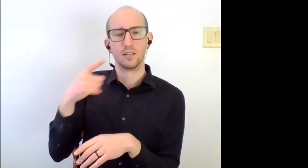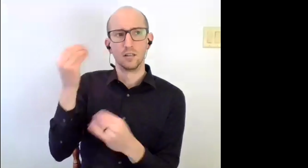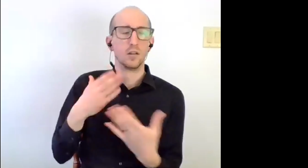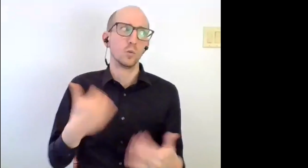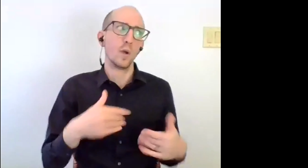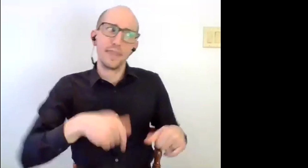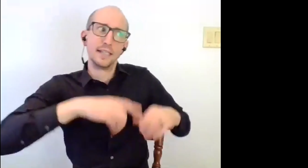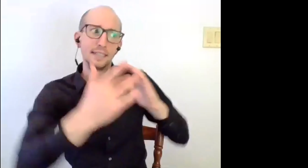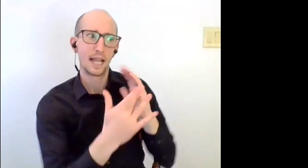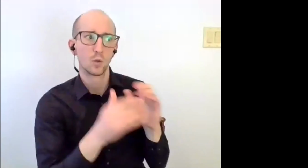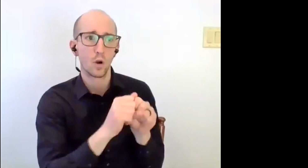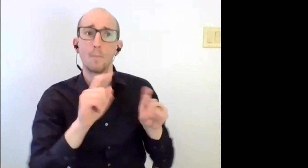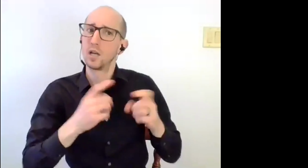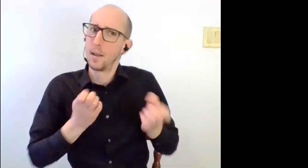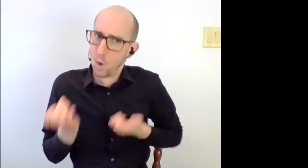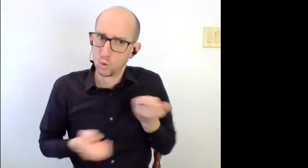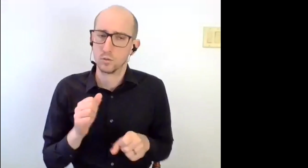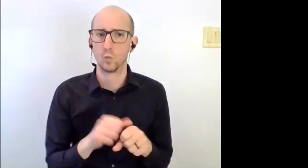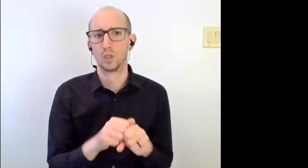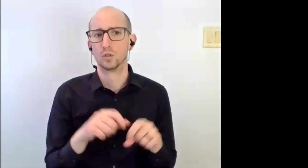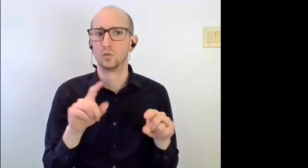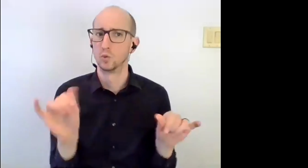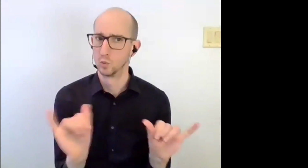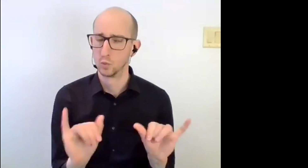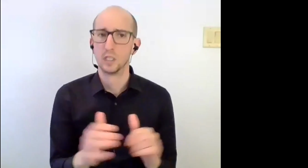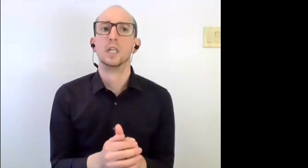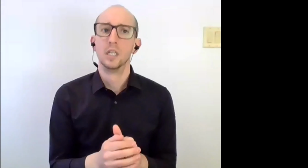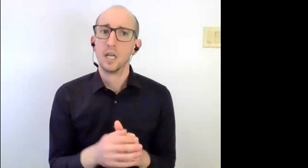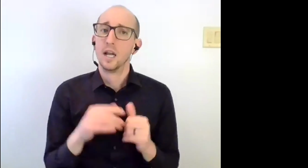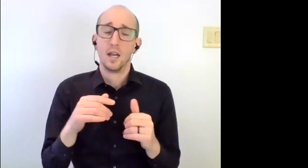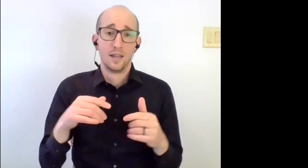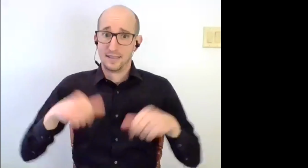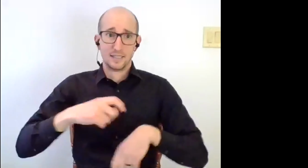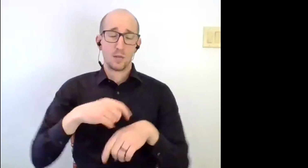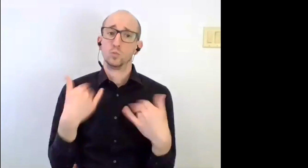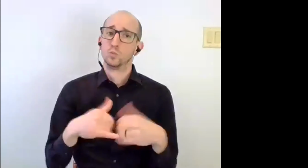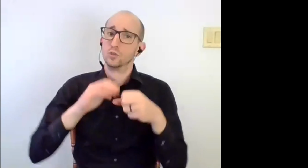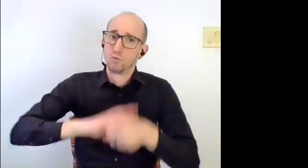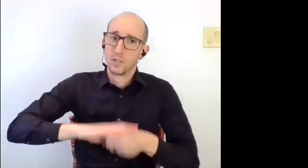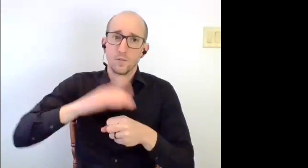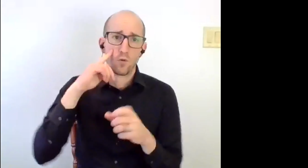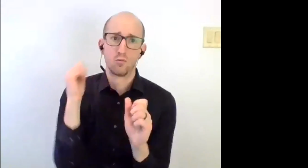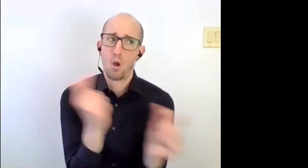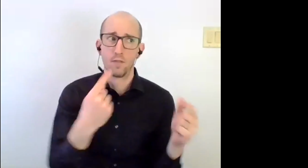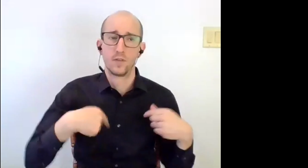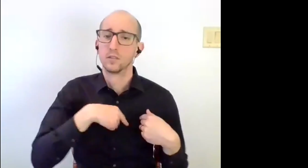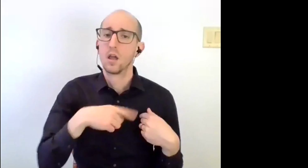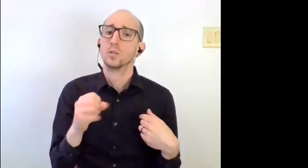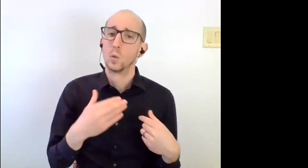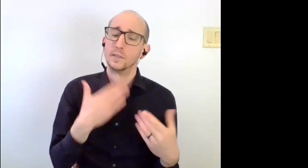And one of our faculty members early today on a kul said and work.